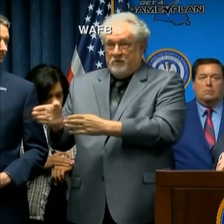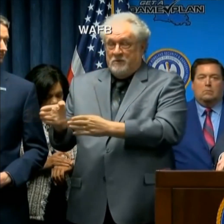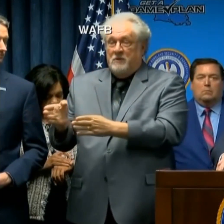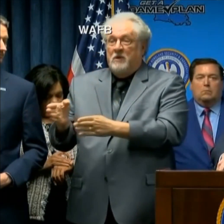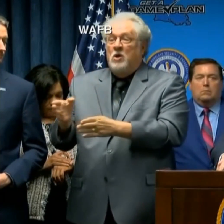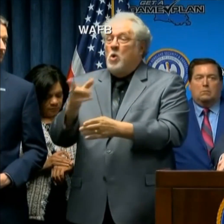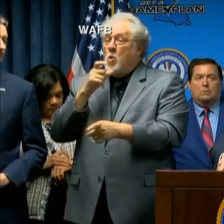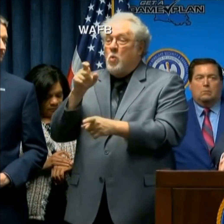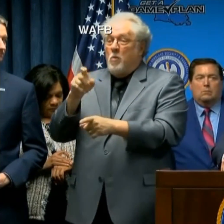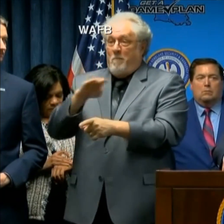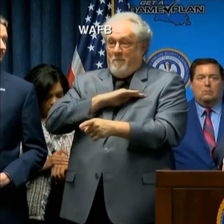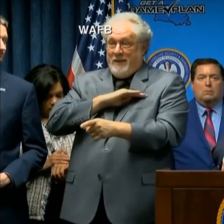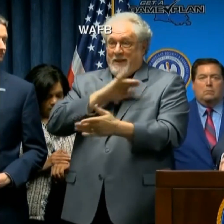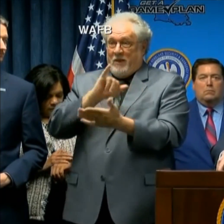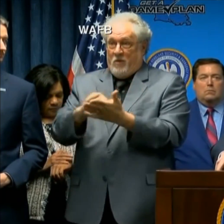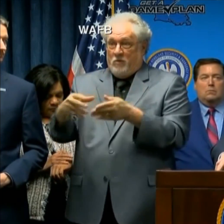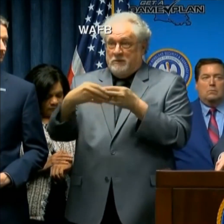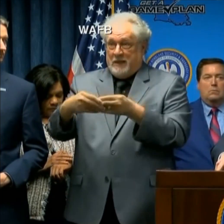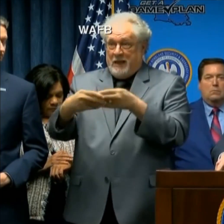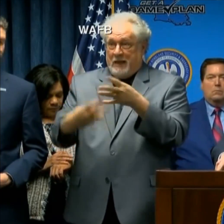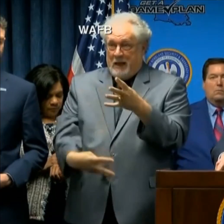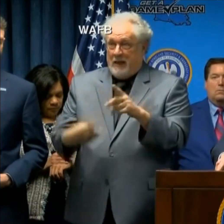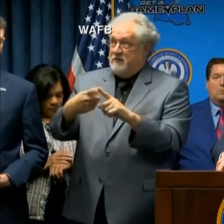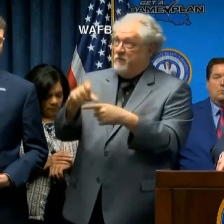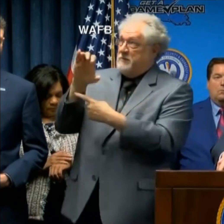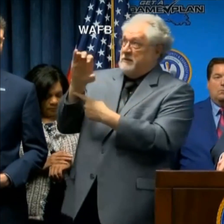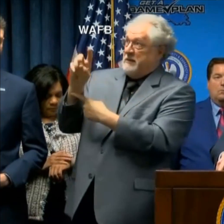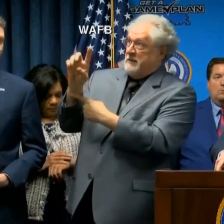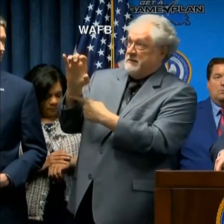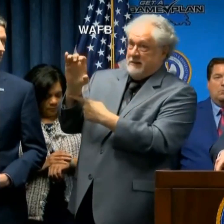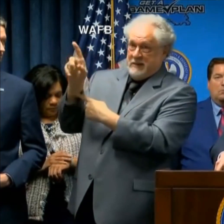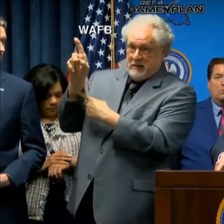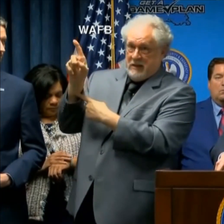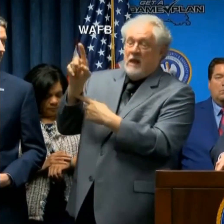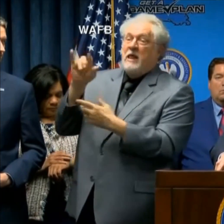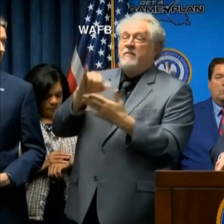testing guidelines that we are getting from CDC those that number is increasing